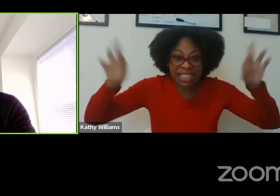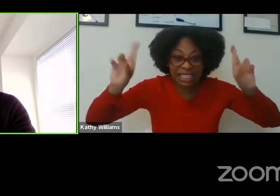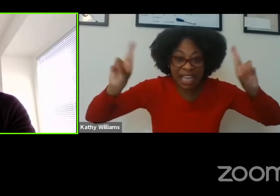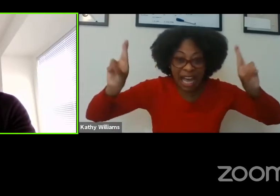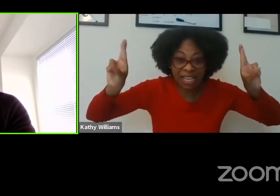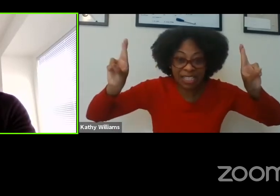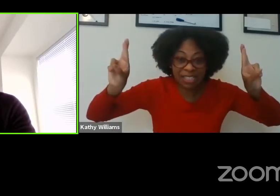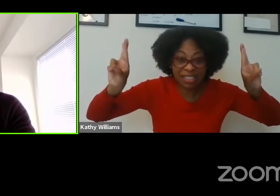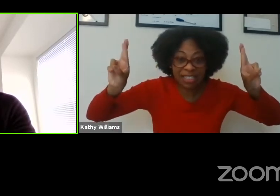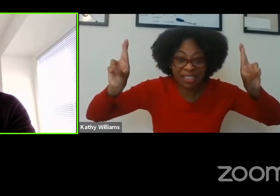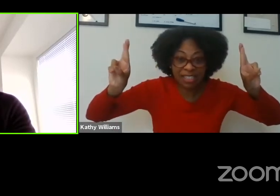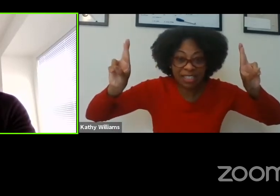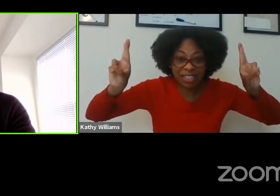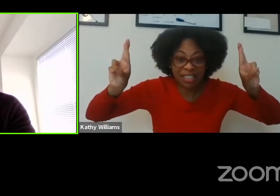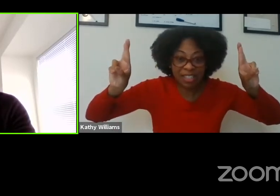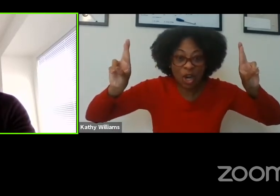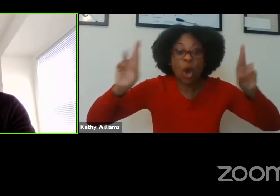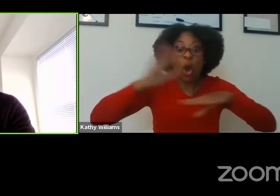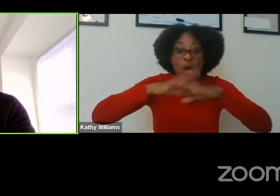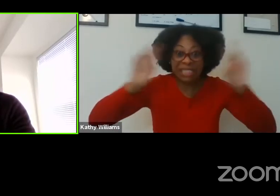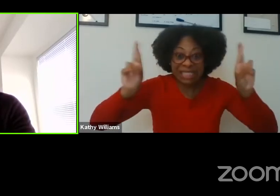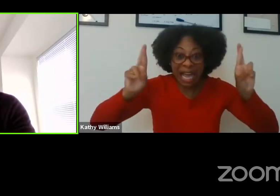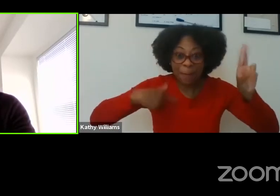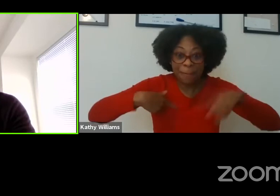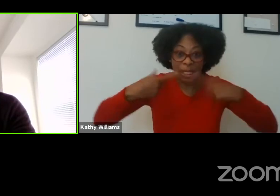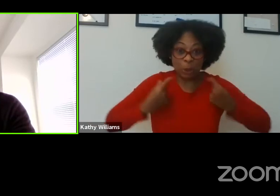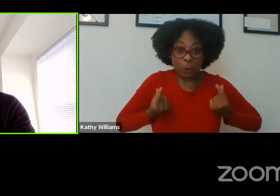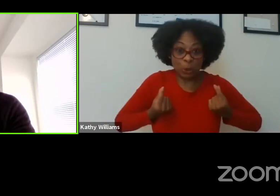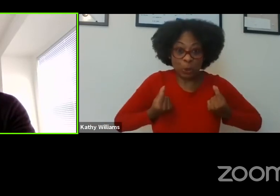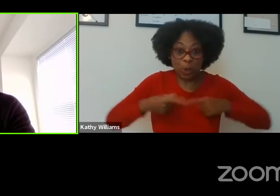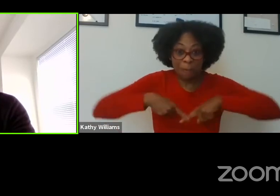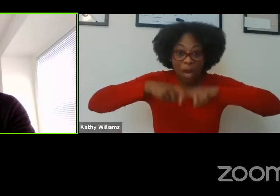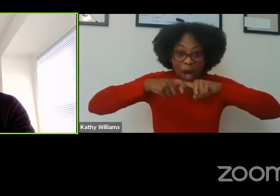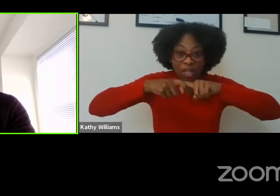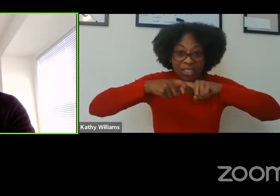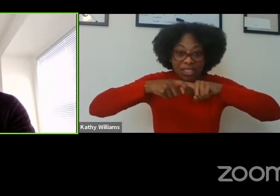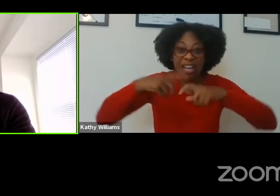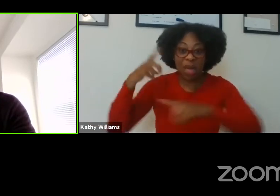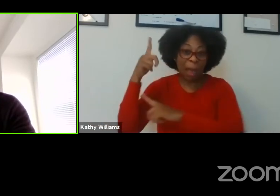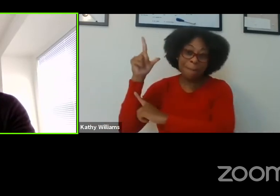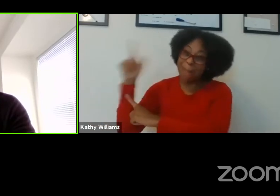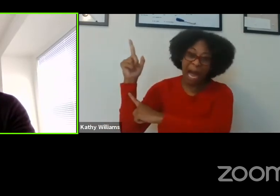and on set, I, like, paused. And then the gun went off.